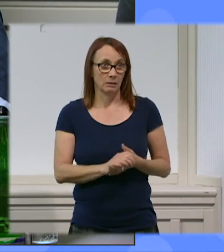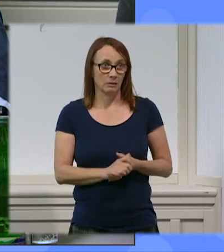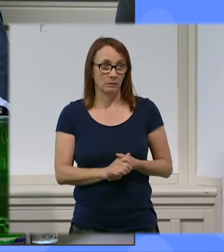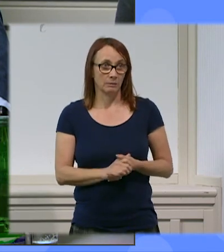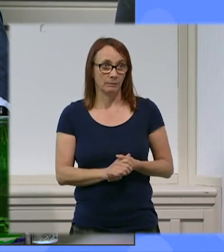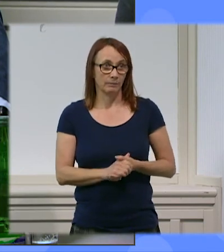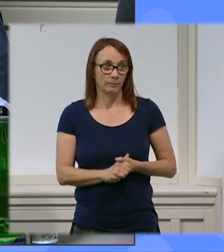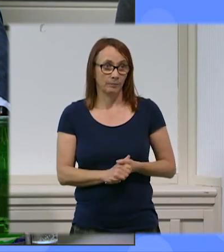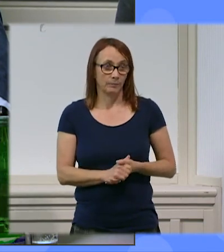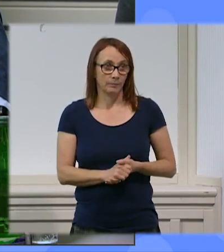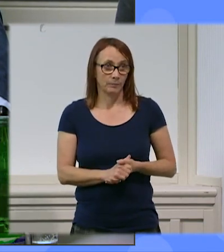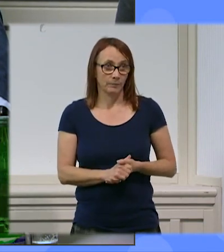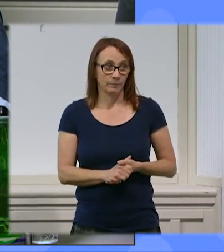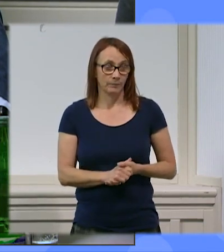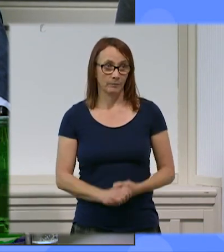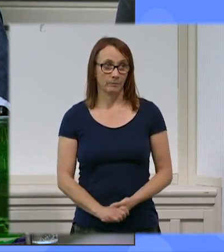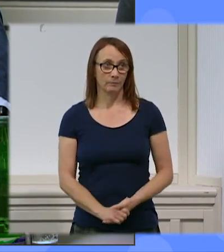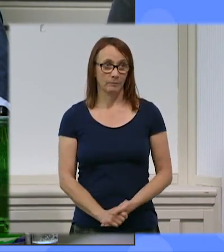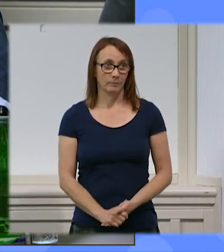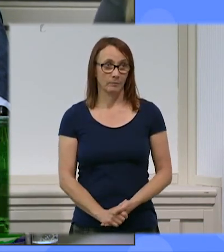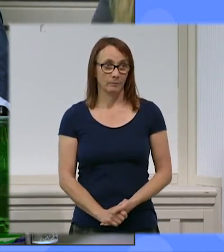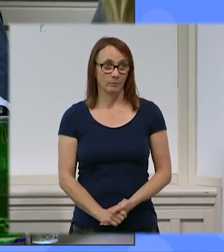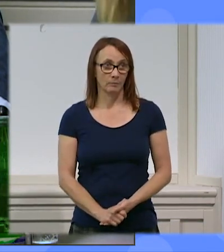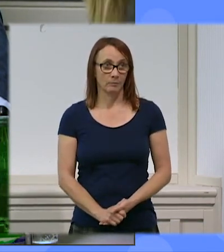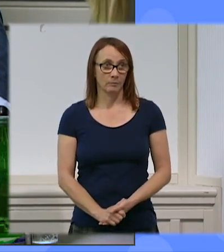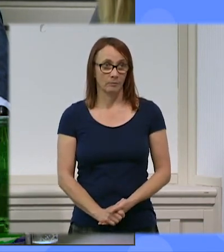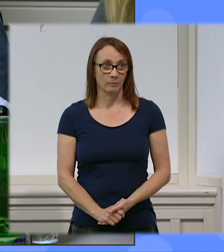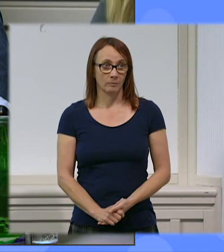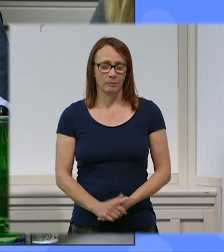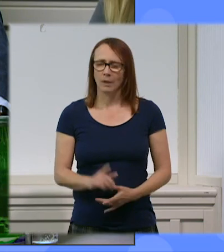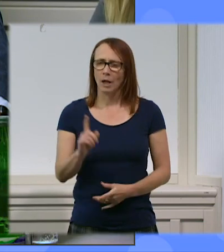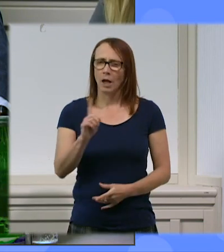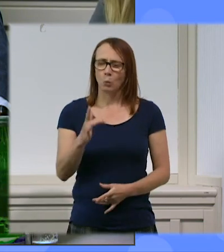back there thank you I wonder what the panel feel about nationalized in the